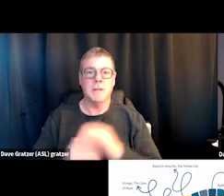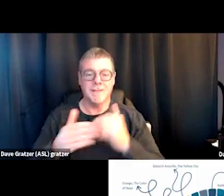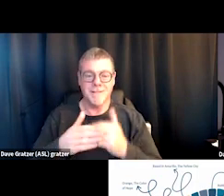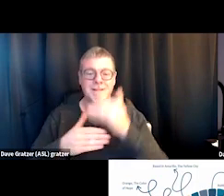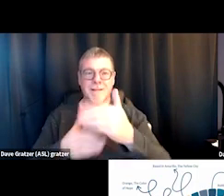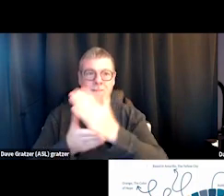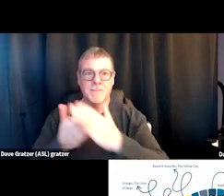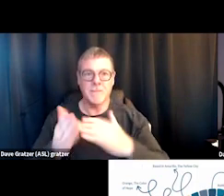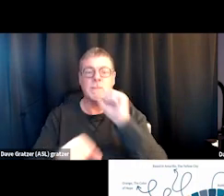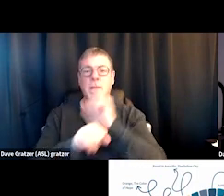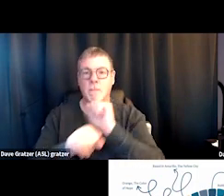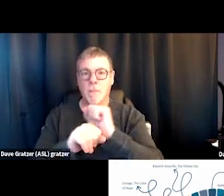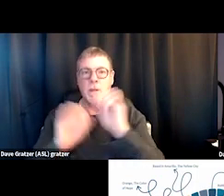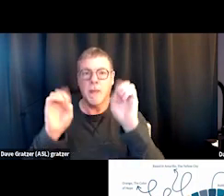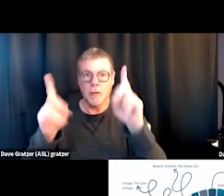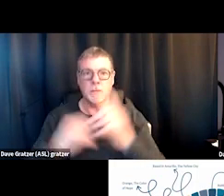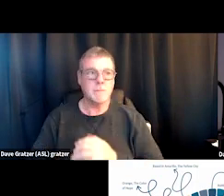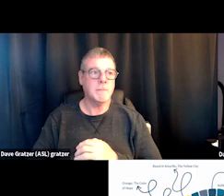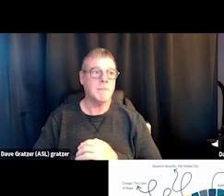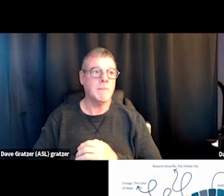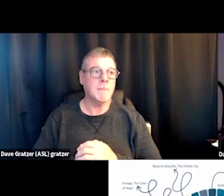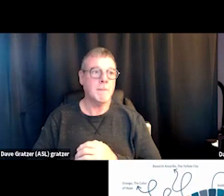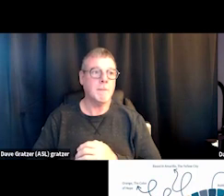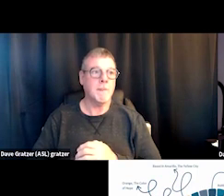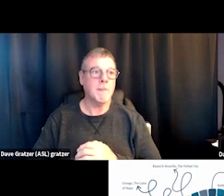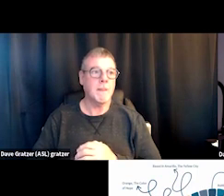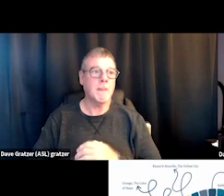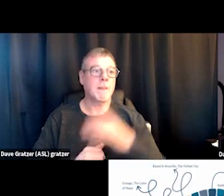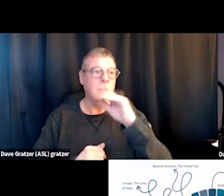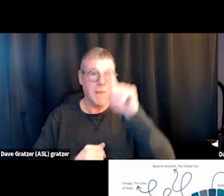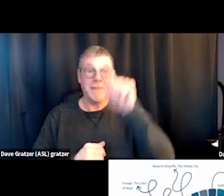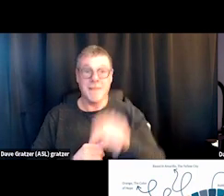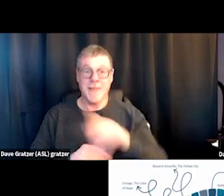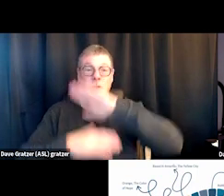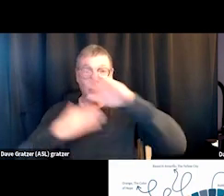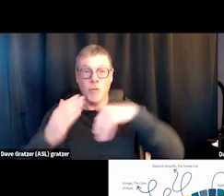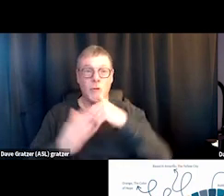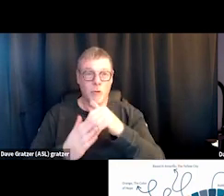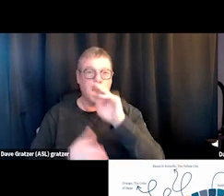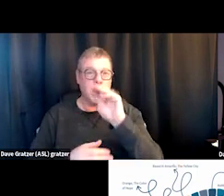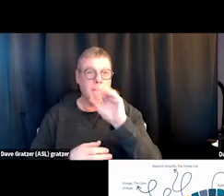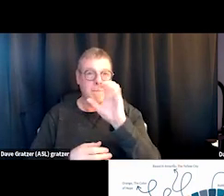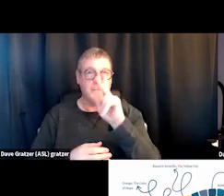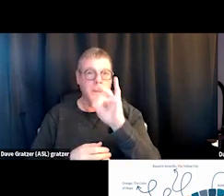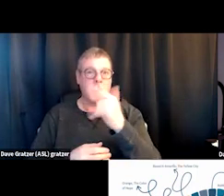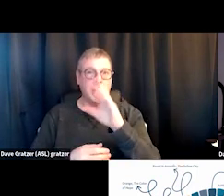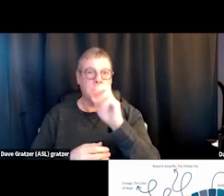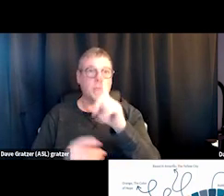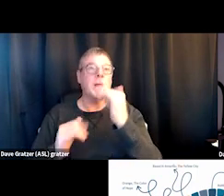employment and education and case management. So those things are all at Mockingbird Hill, and they step into Progress House for that six months,